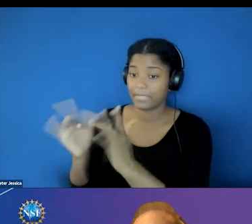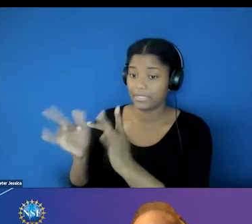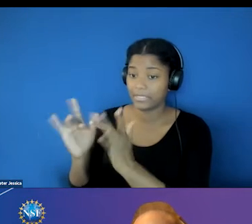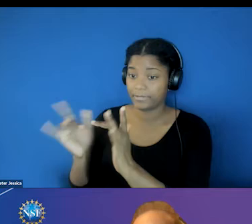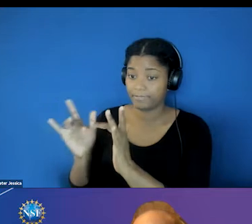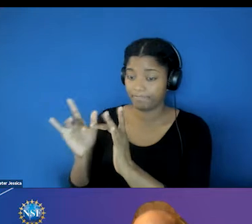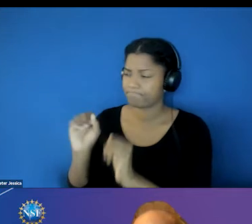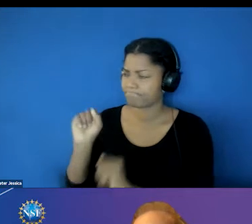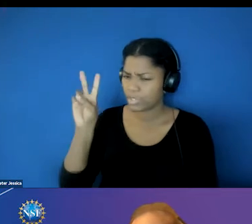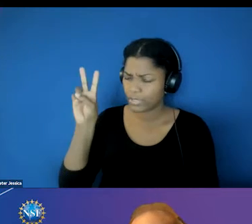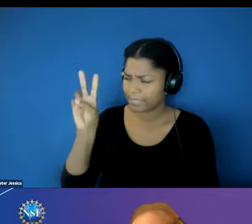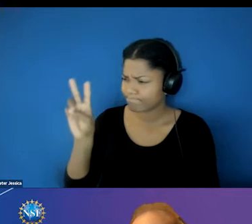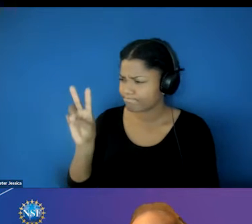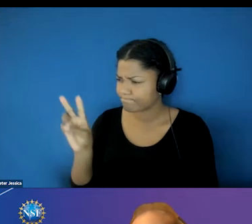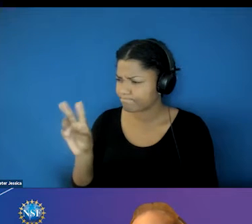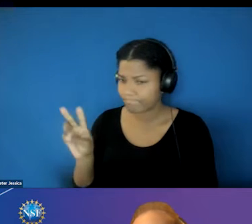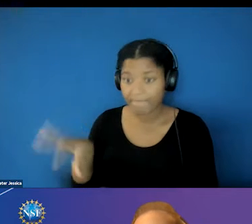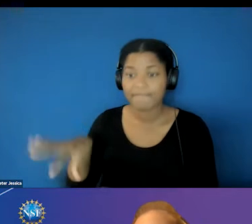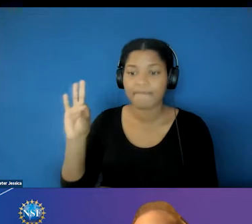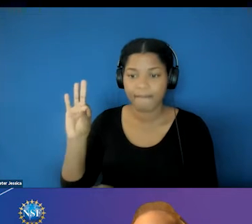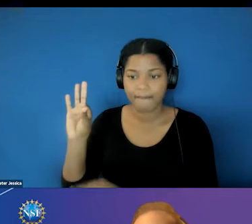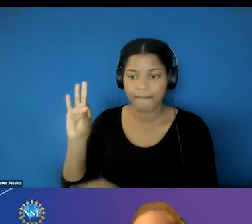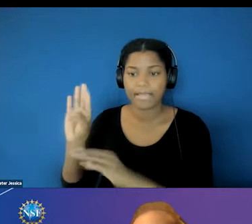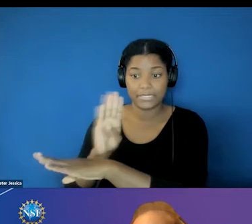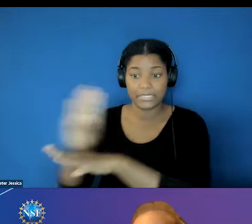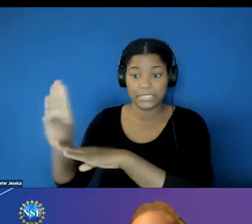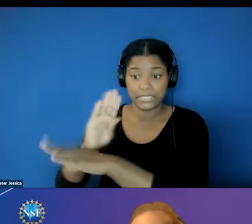if you find the organizational chart, all the directorates are,